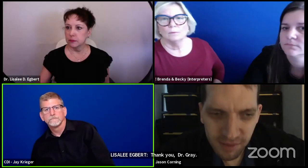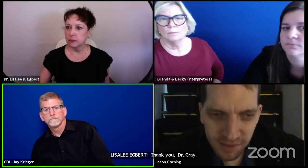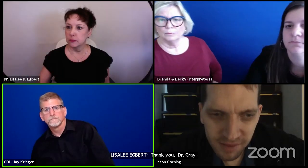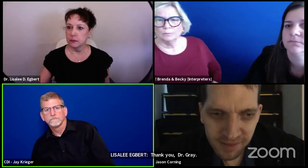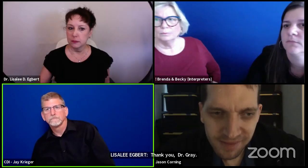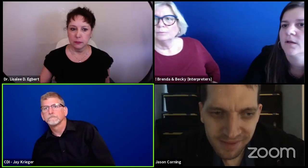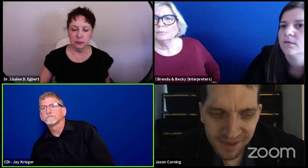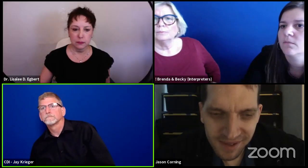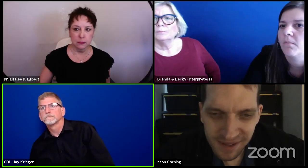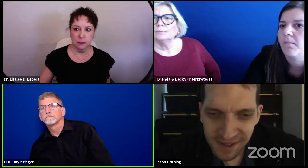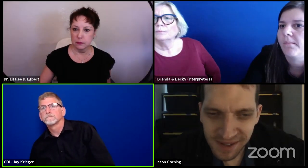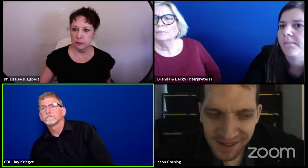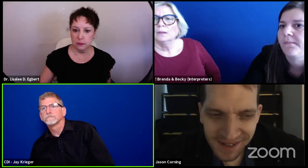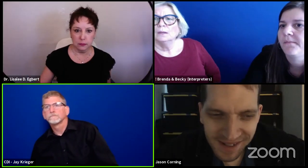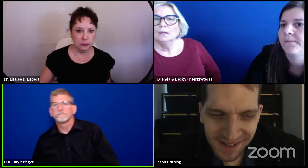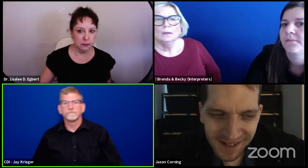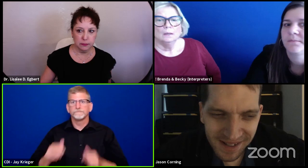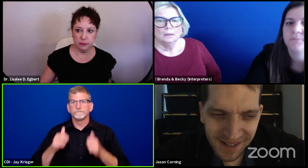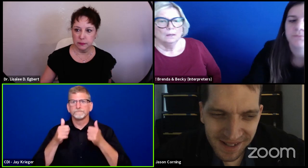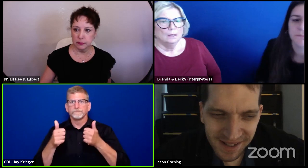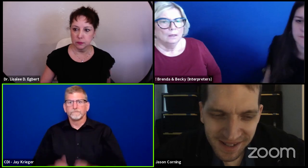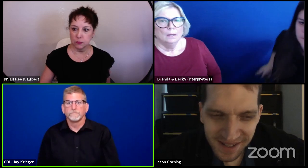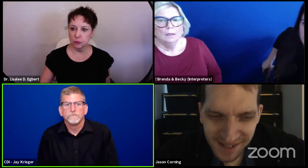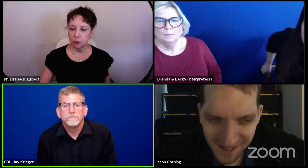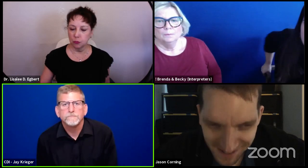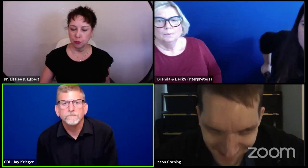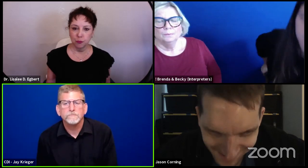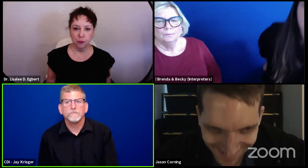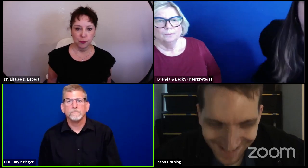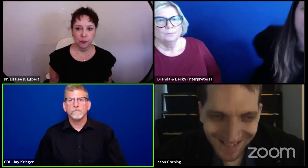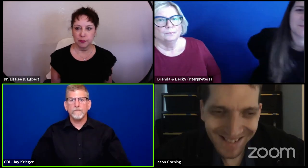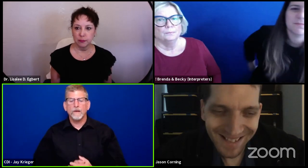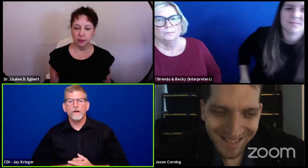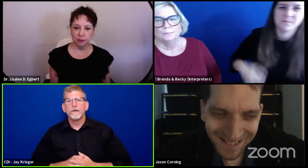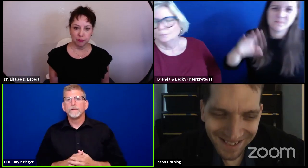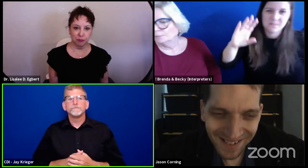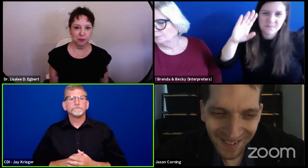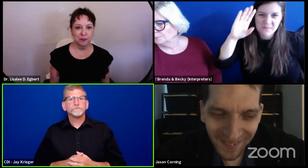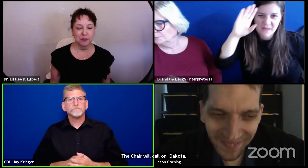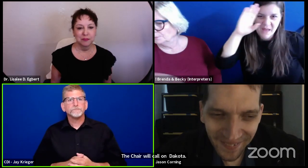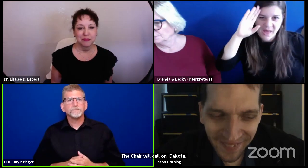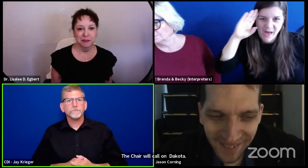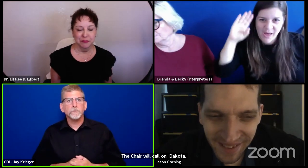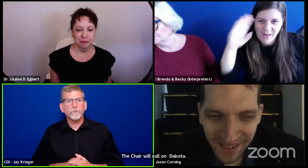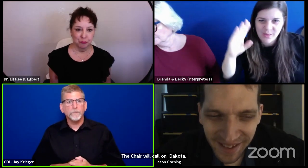I had to unmute the phone.